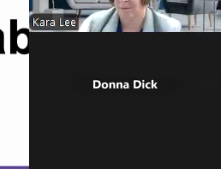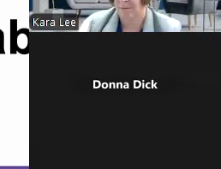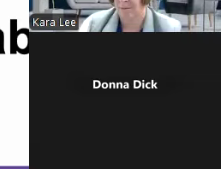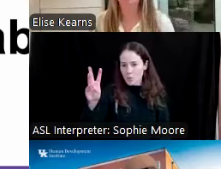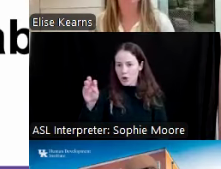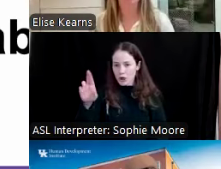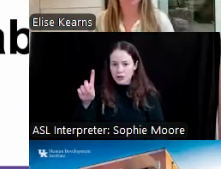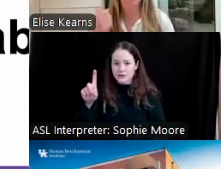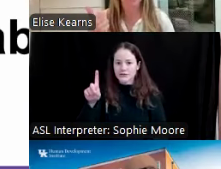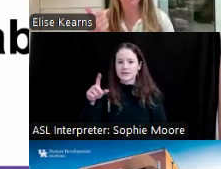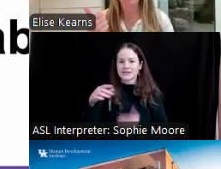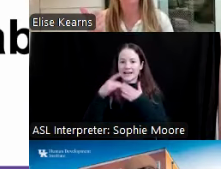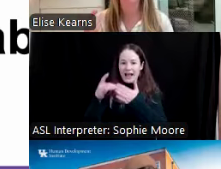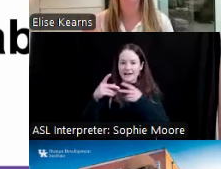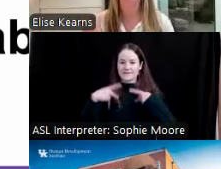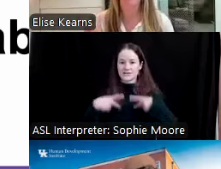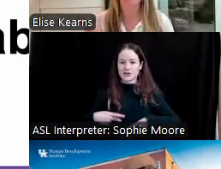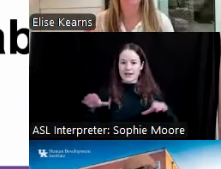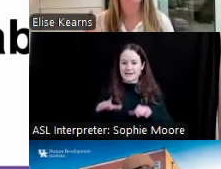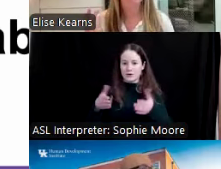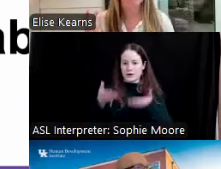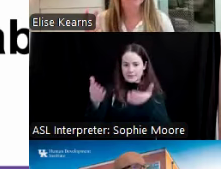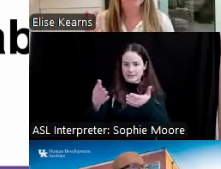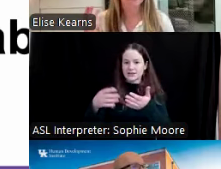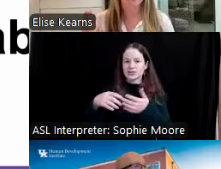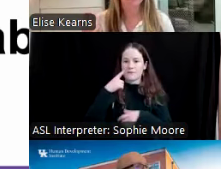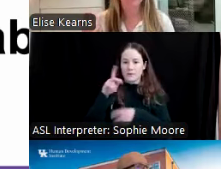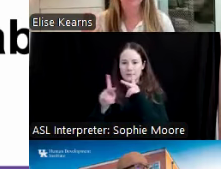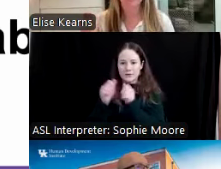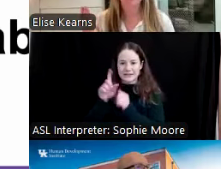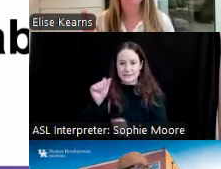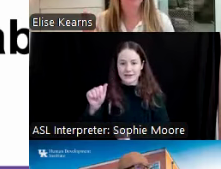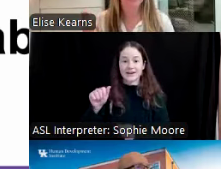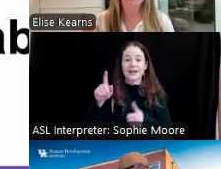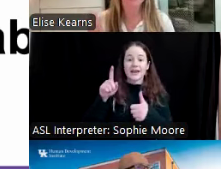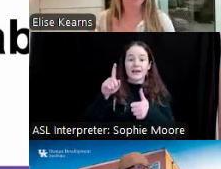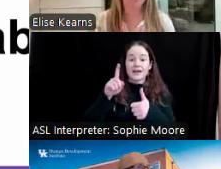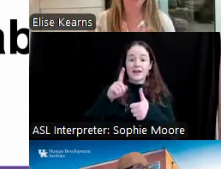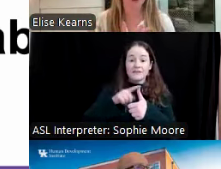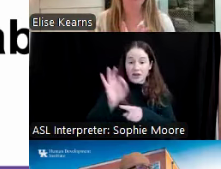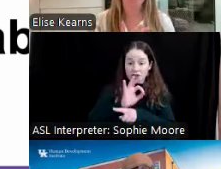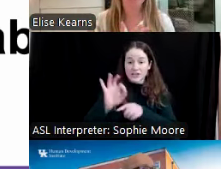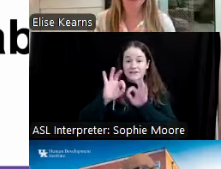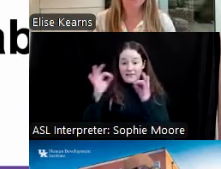things should be function, family, fitness, fun, friends, and future. So